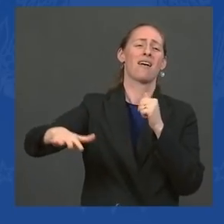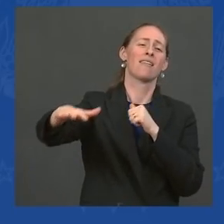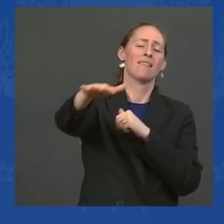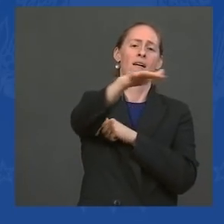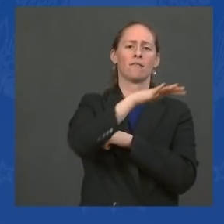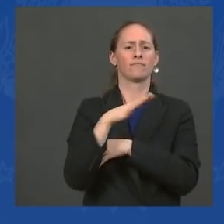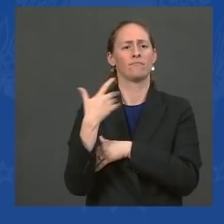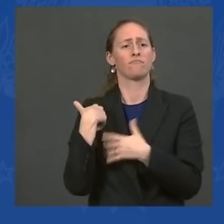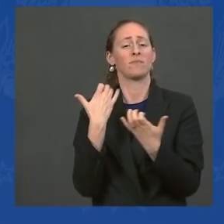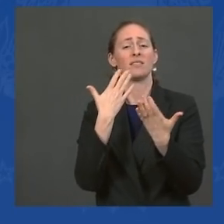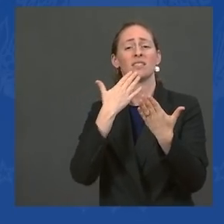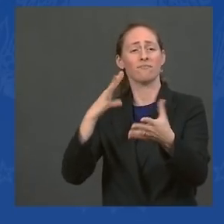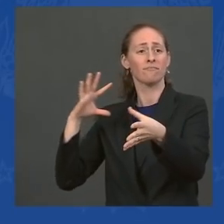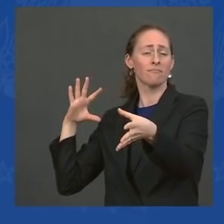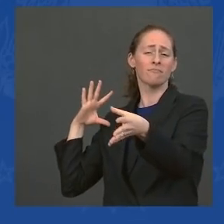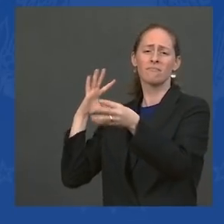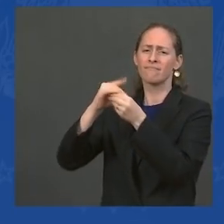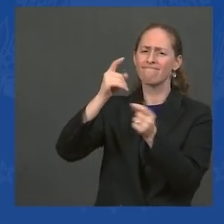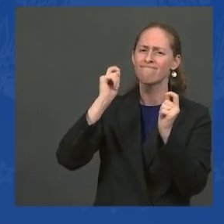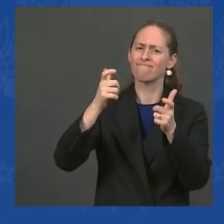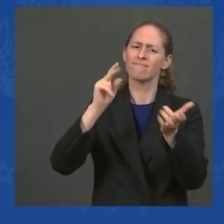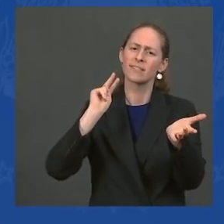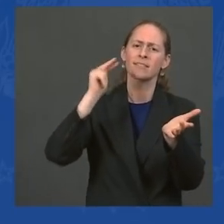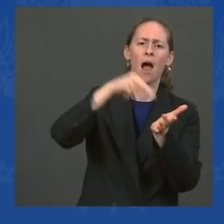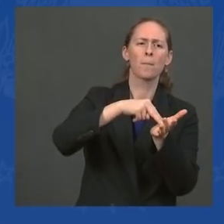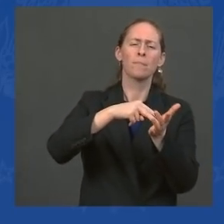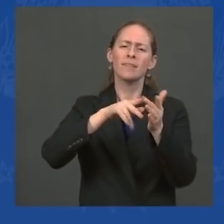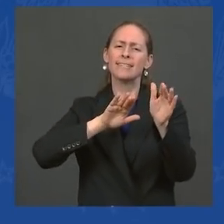and for fighting to keep a simple but sacred promise